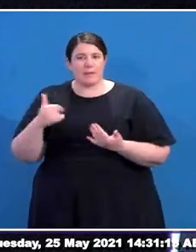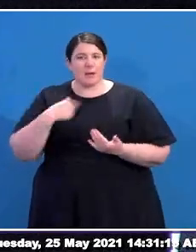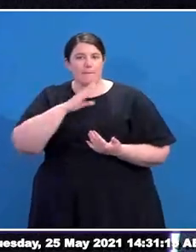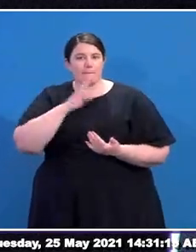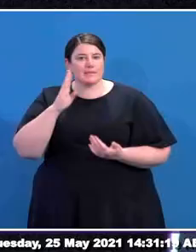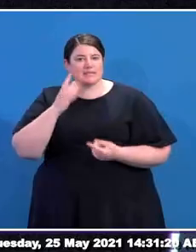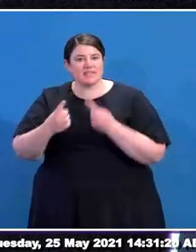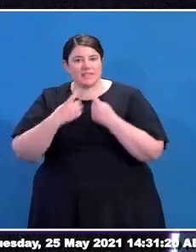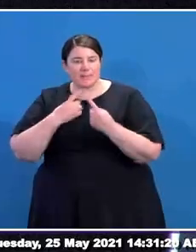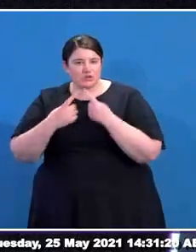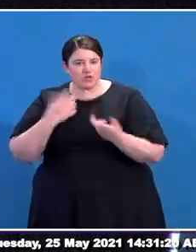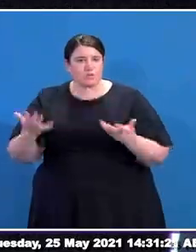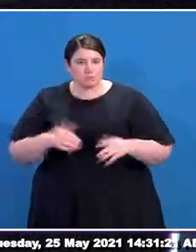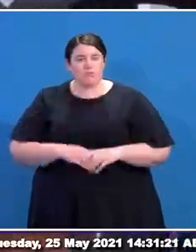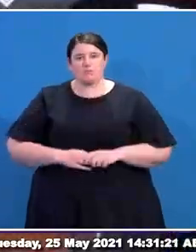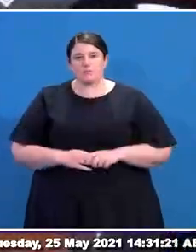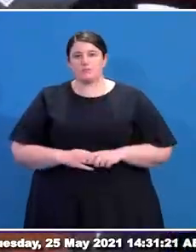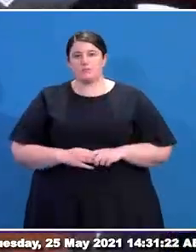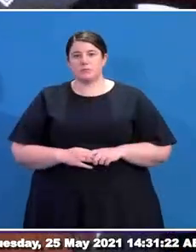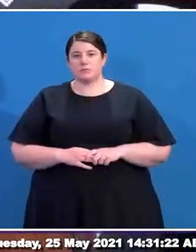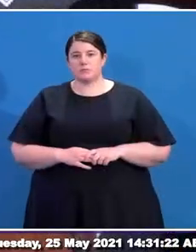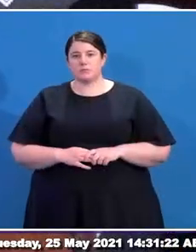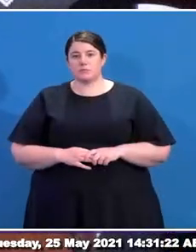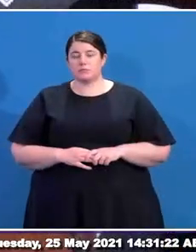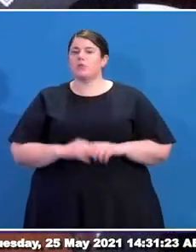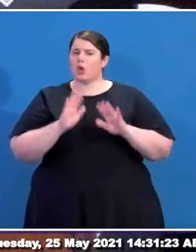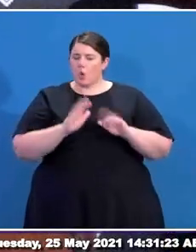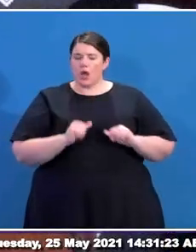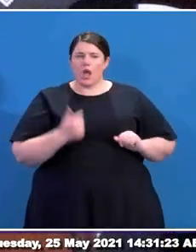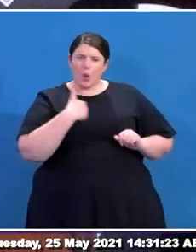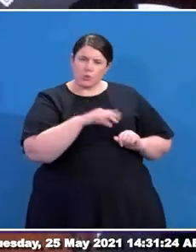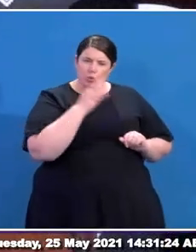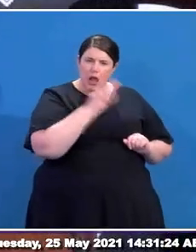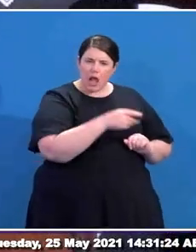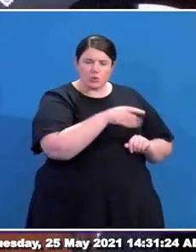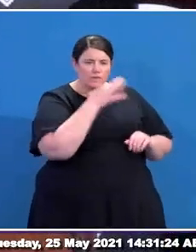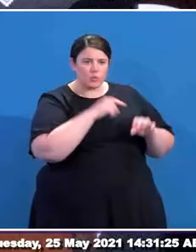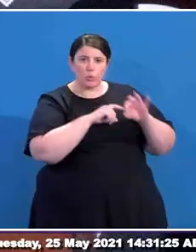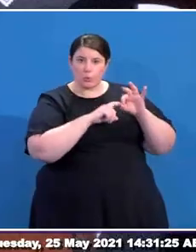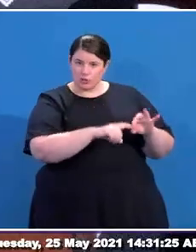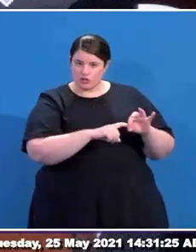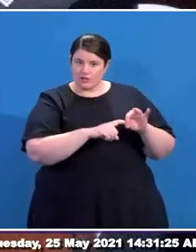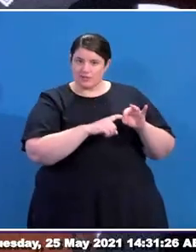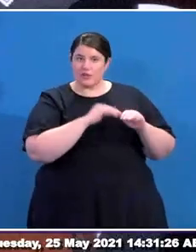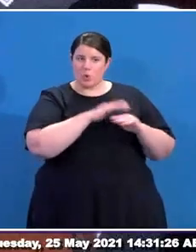Can I pause there and ask you a few questions about this part of the methodology.